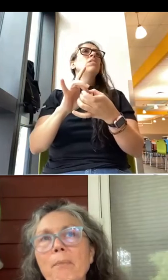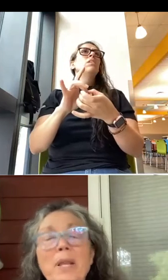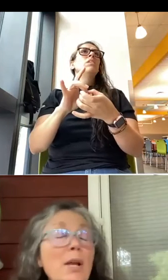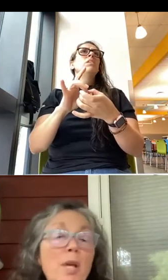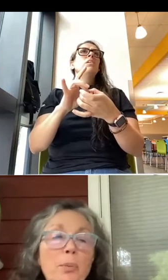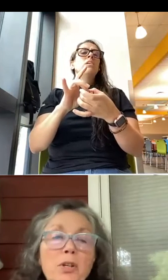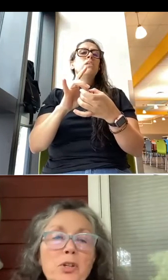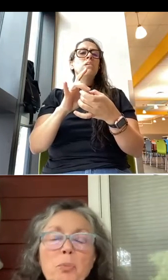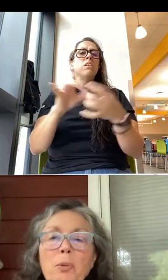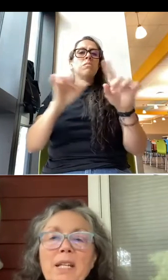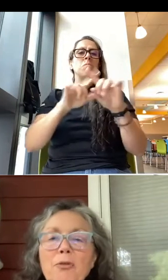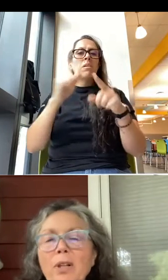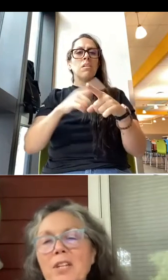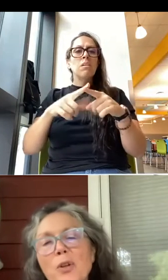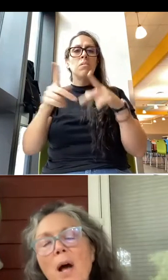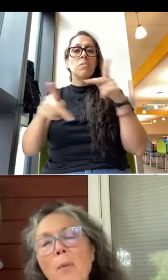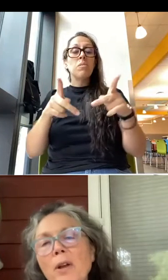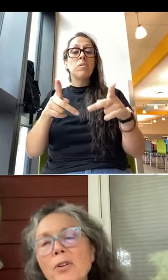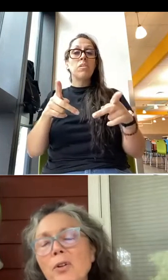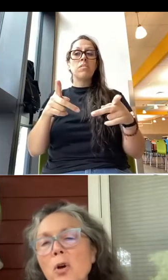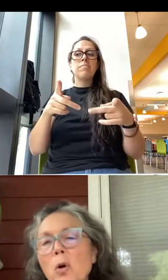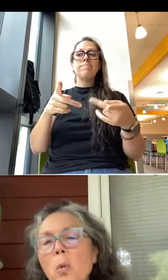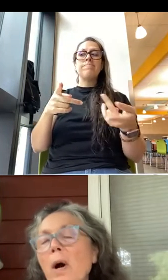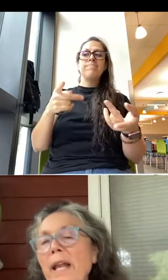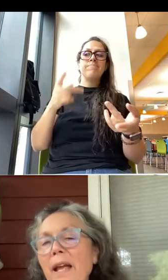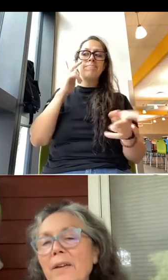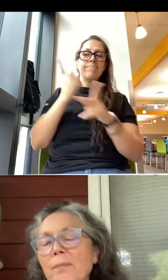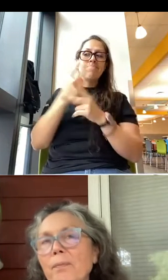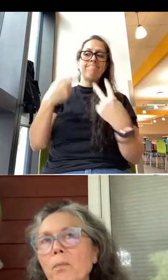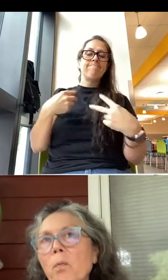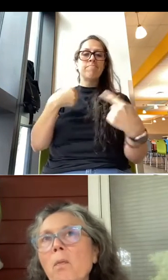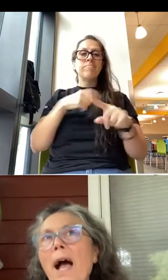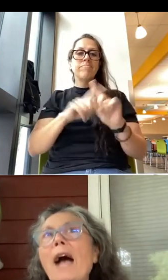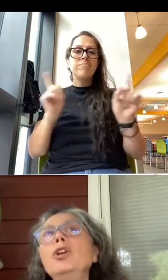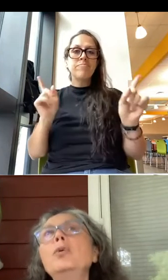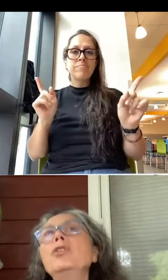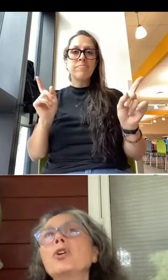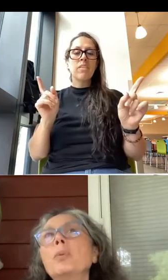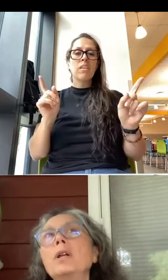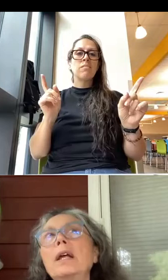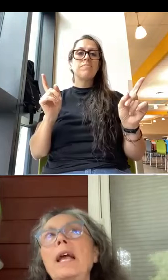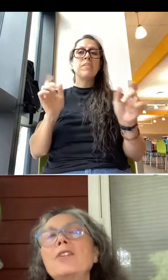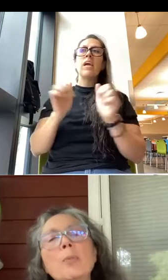but then, people interpret me differently. So I wondered what-- how you interpret Asian